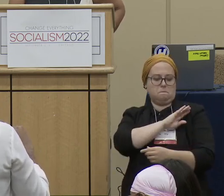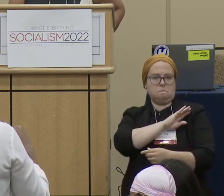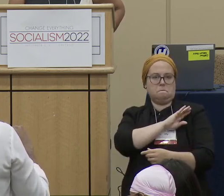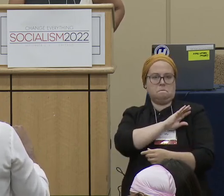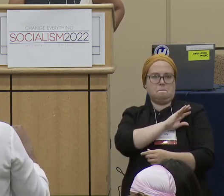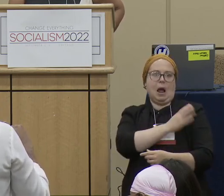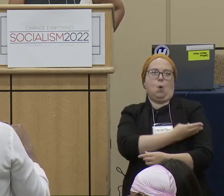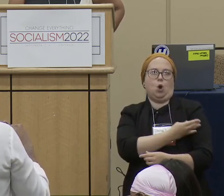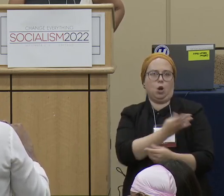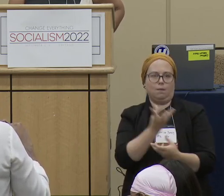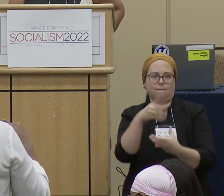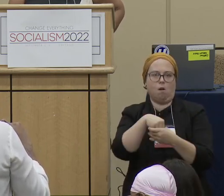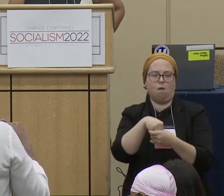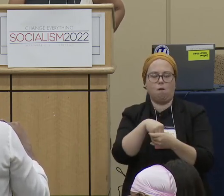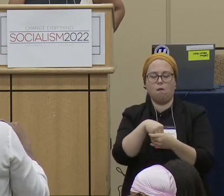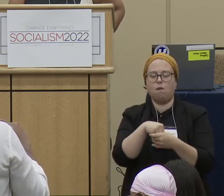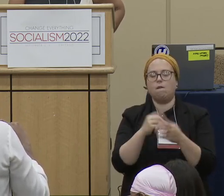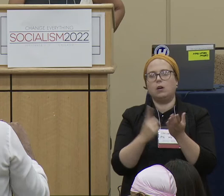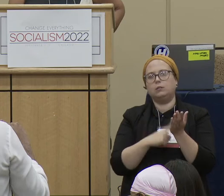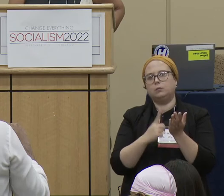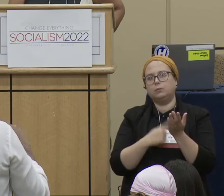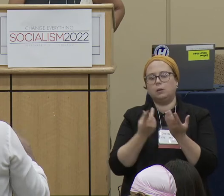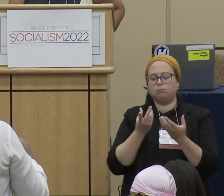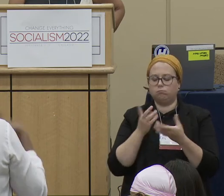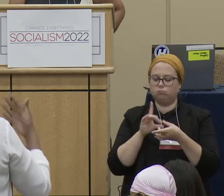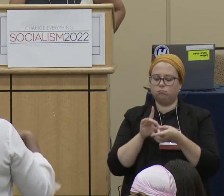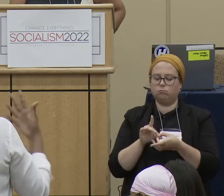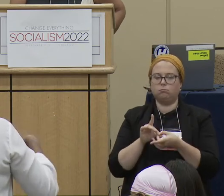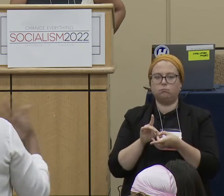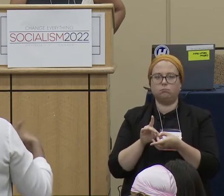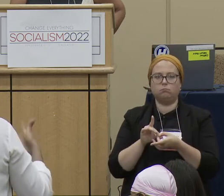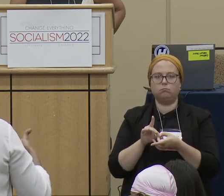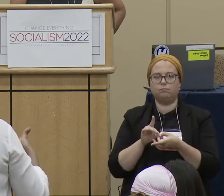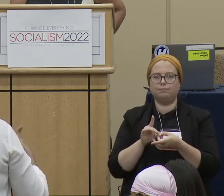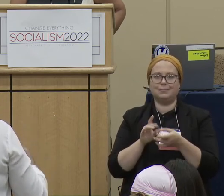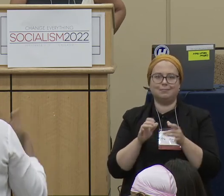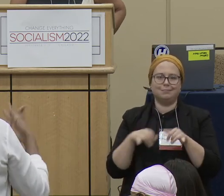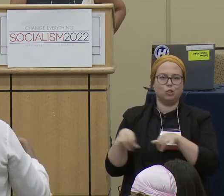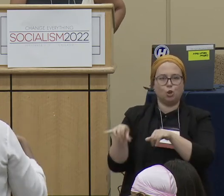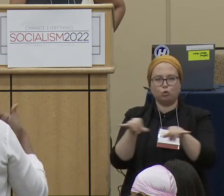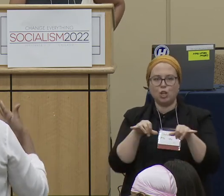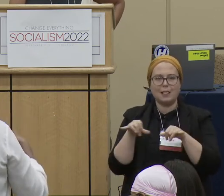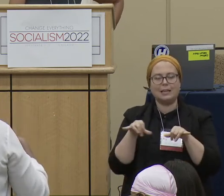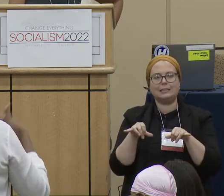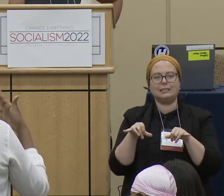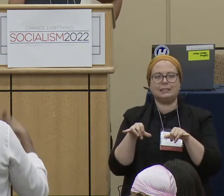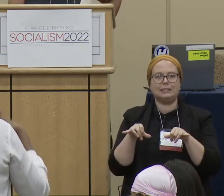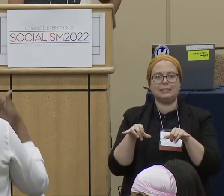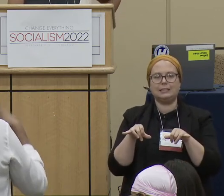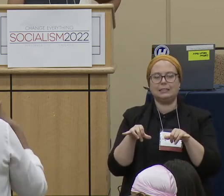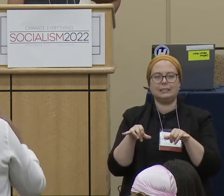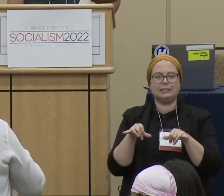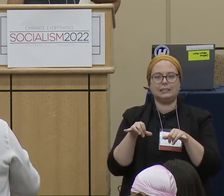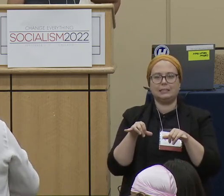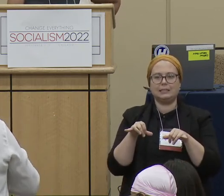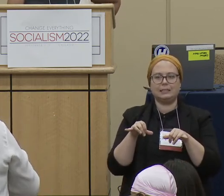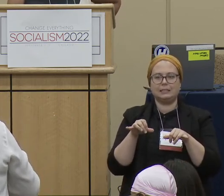time, there's a lot of that plays in rape where maybe it